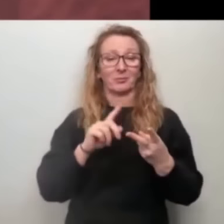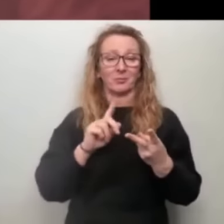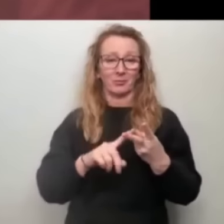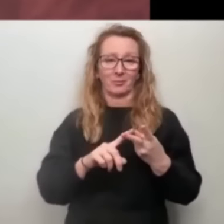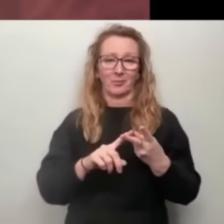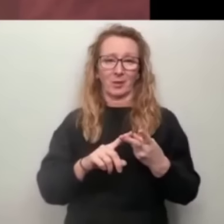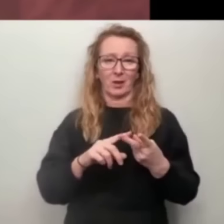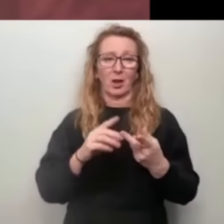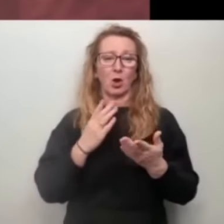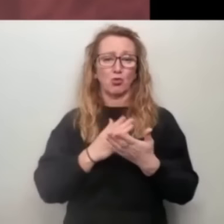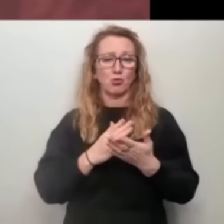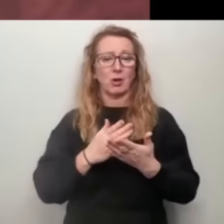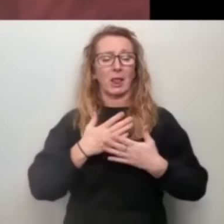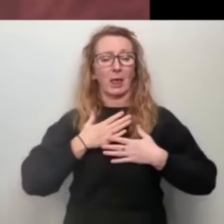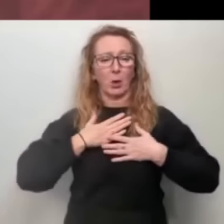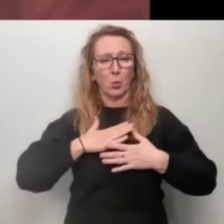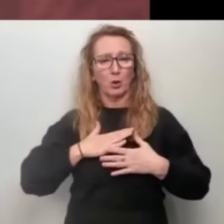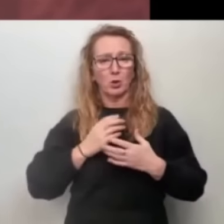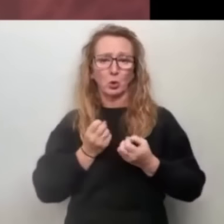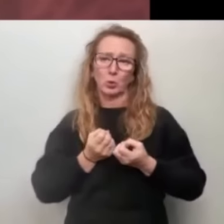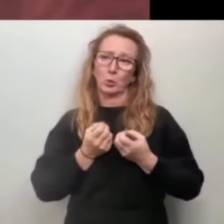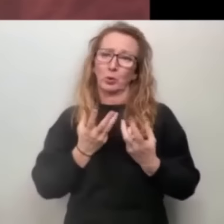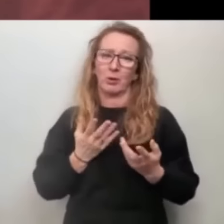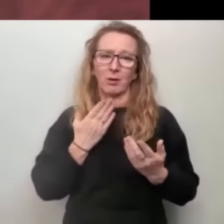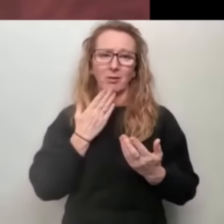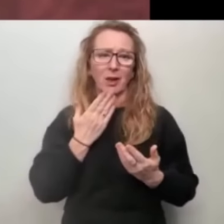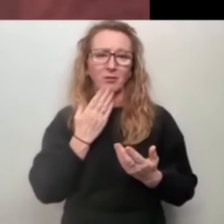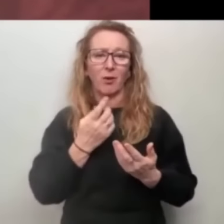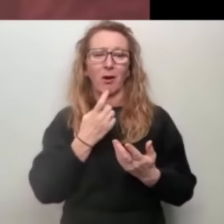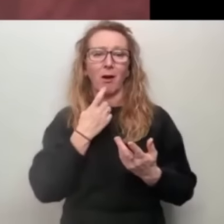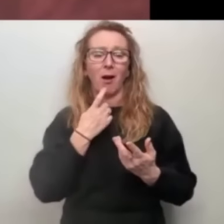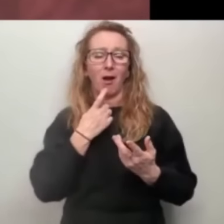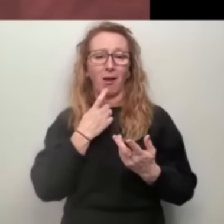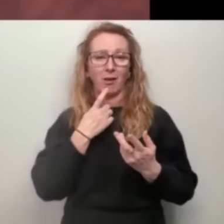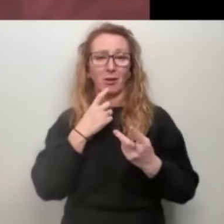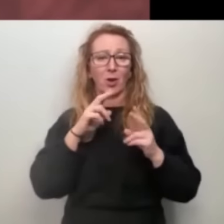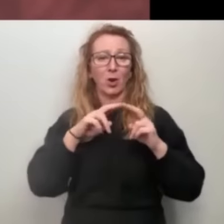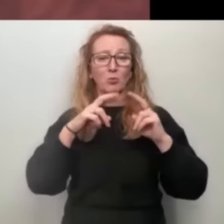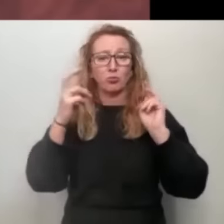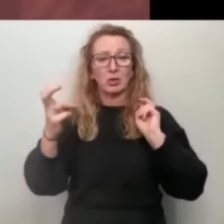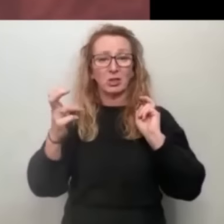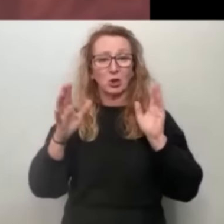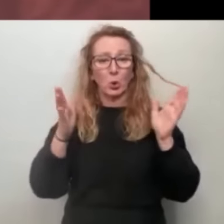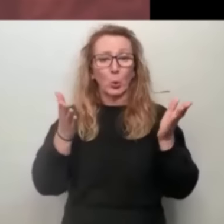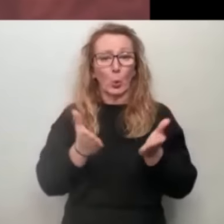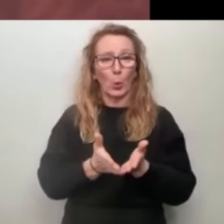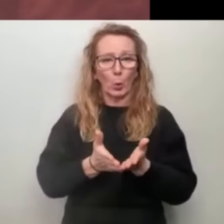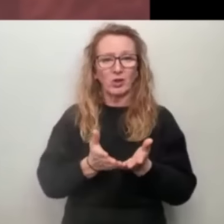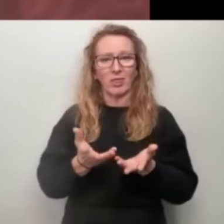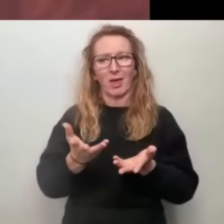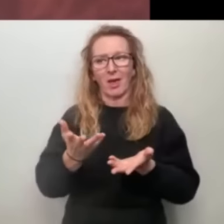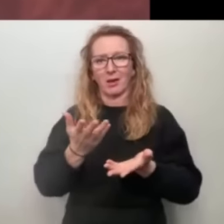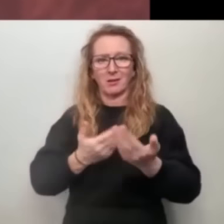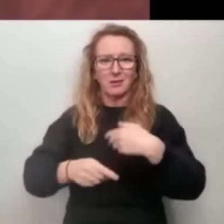to express my thanks to the Iron Bridge Gorge Museum Trust for their generosity and their time in providing so many